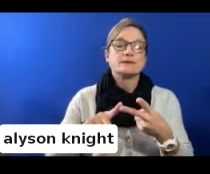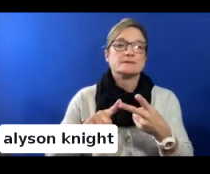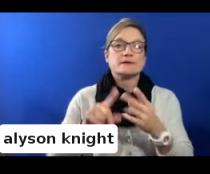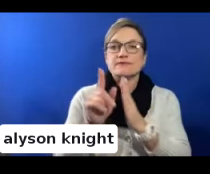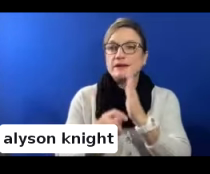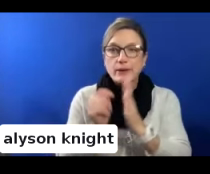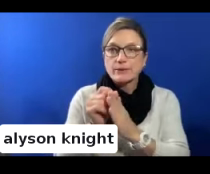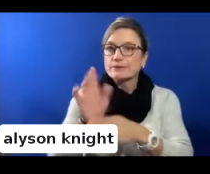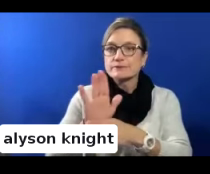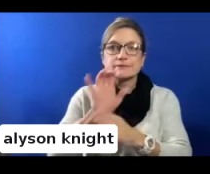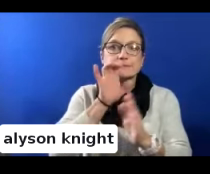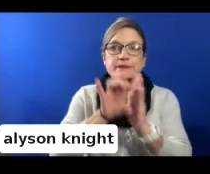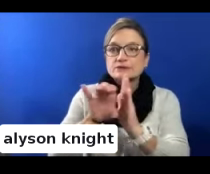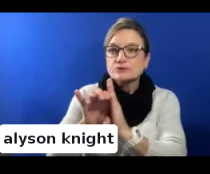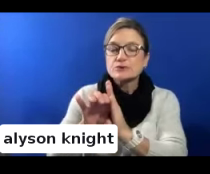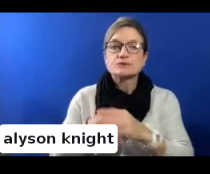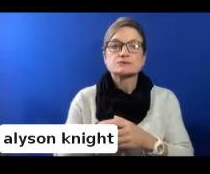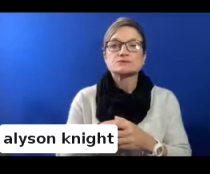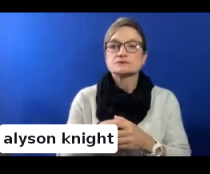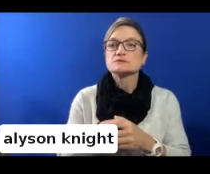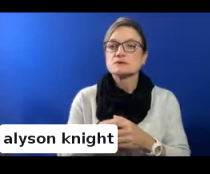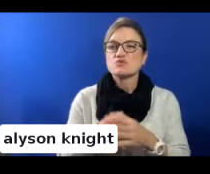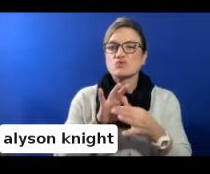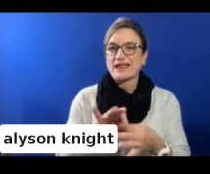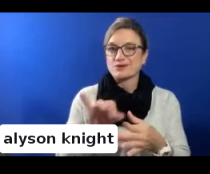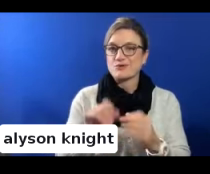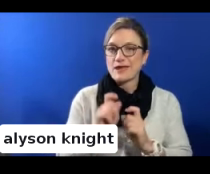or pictures related to the grant. And that's it.